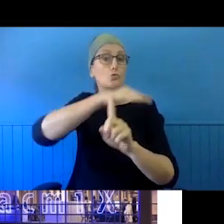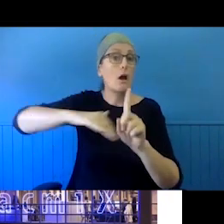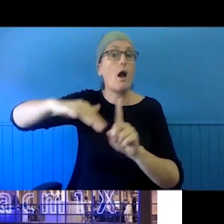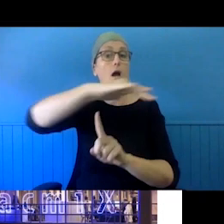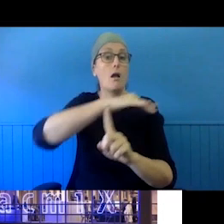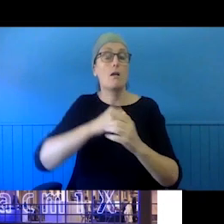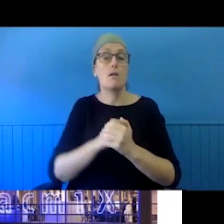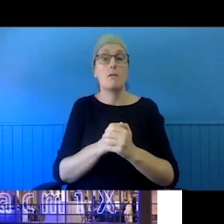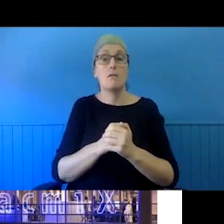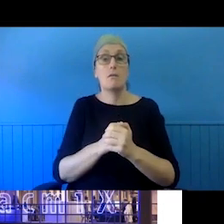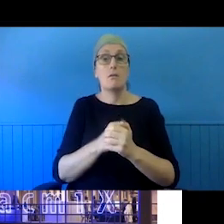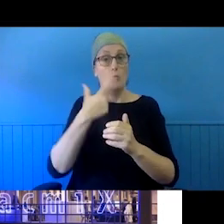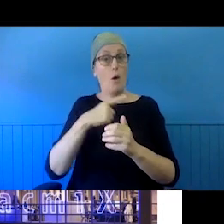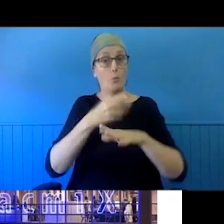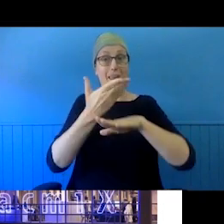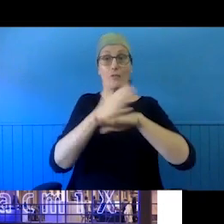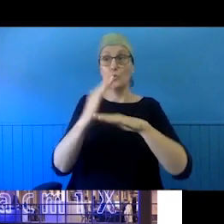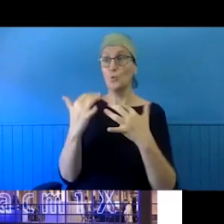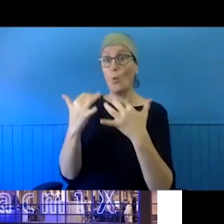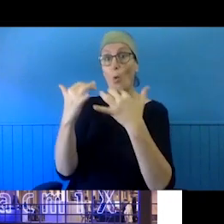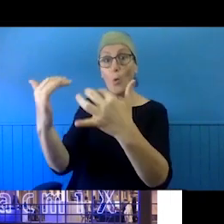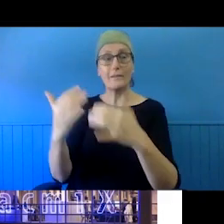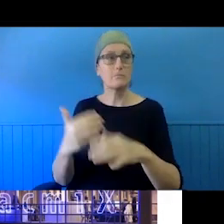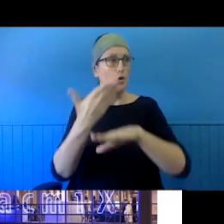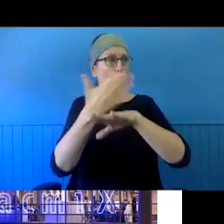set up something called REMIX Summits, which has been running